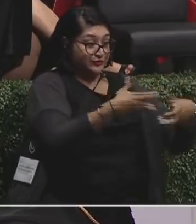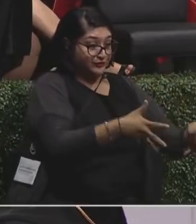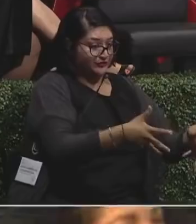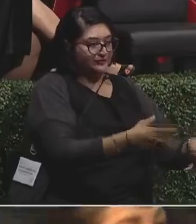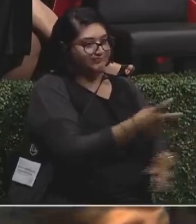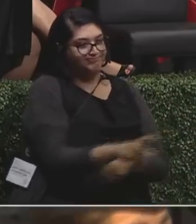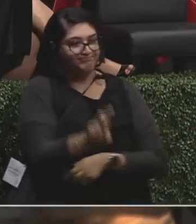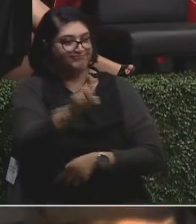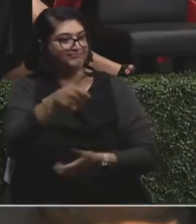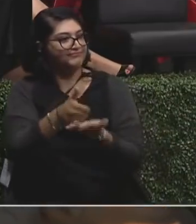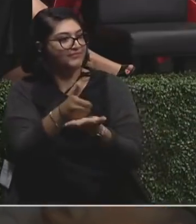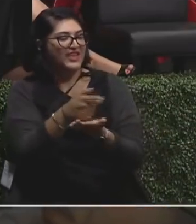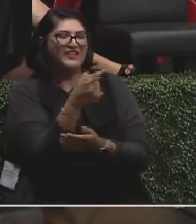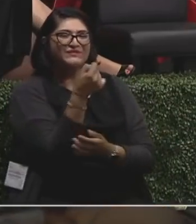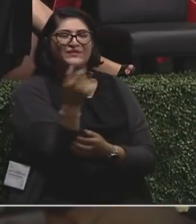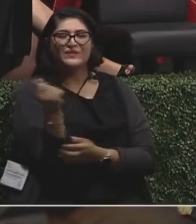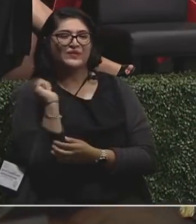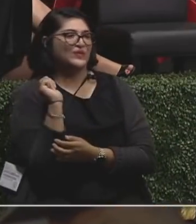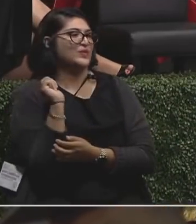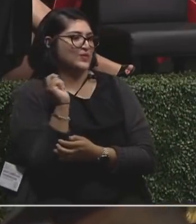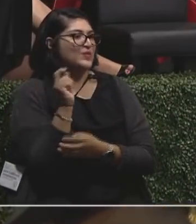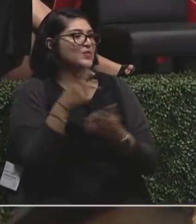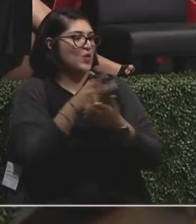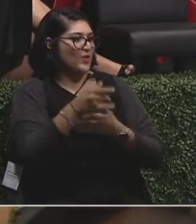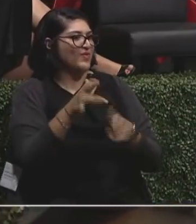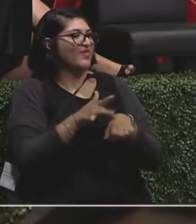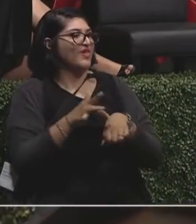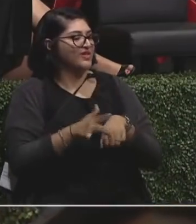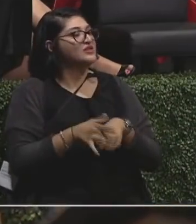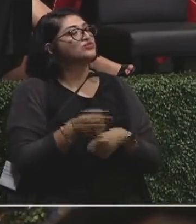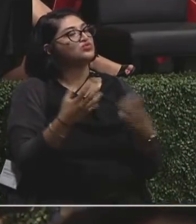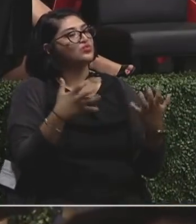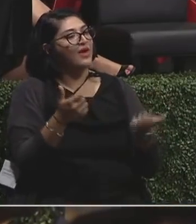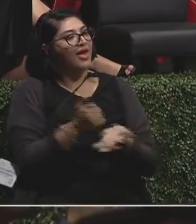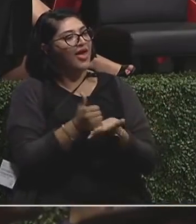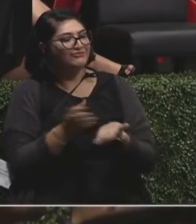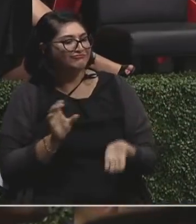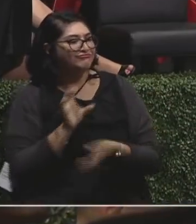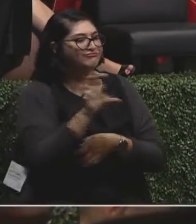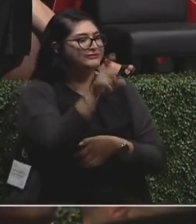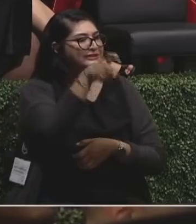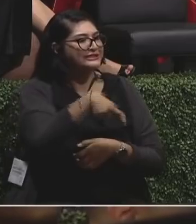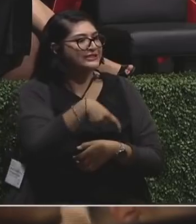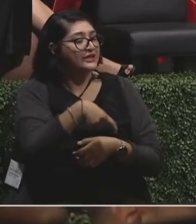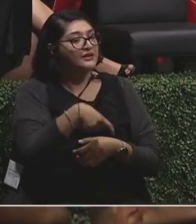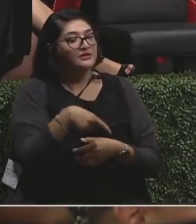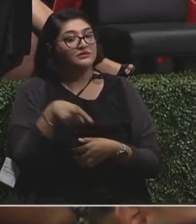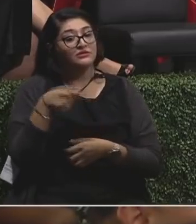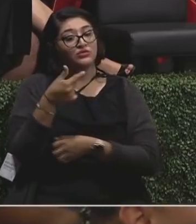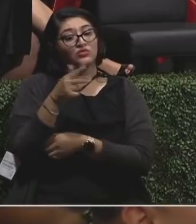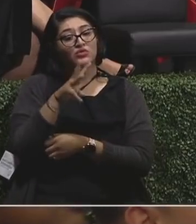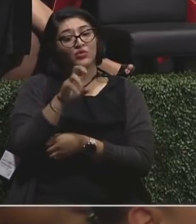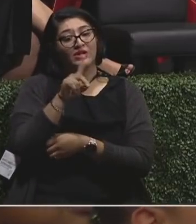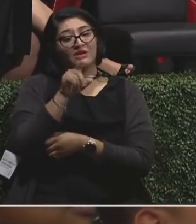SHE DISCOVERED THAT YOUTH NEED SERVICES AFTER THEY AGE OUT OF THE PUBLIC SCHOOL SYSTEM AND FEW PROGRAMS ARE AVAILABLE. SHE